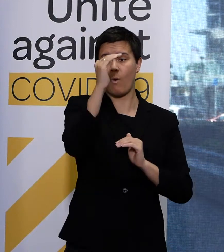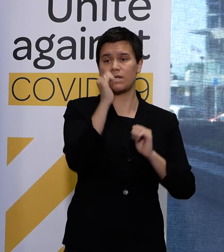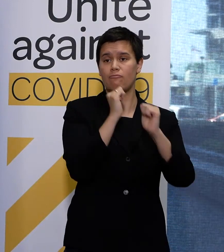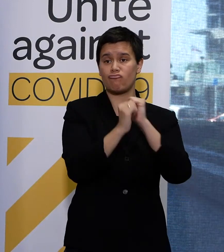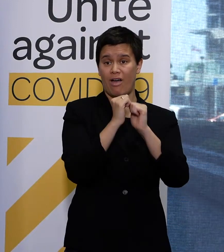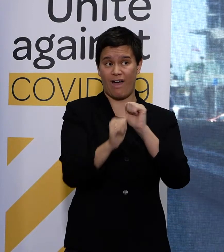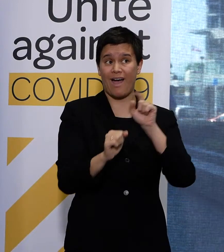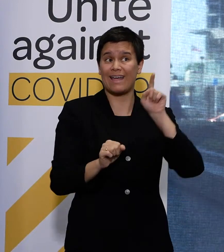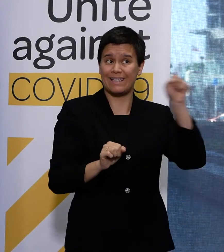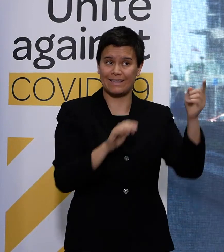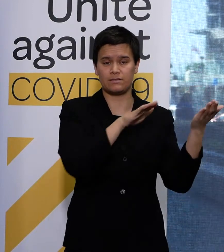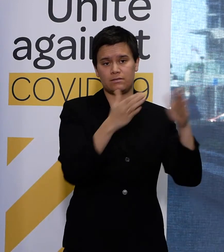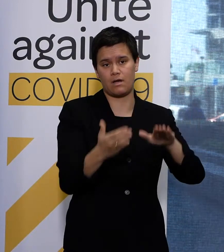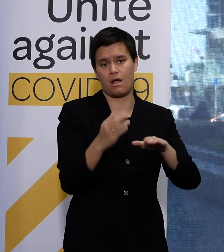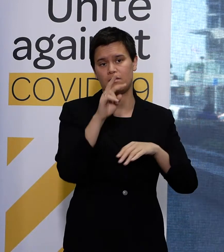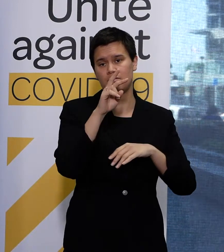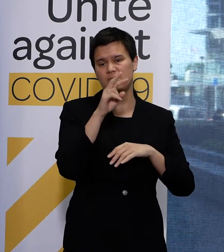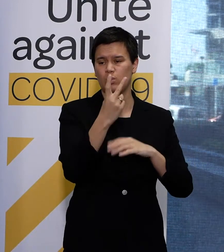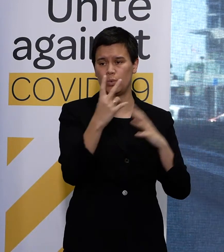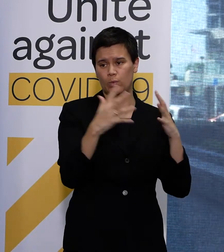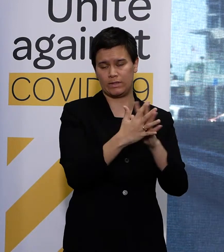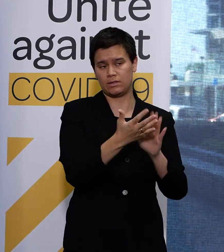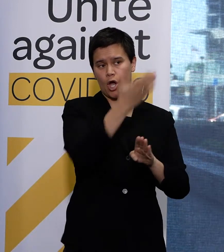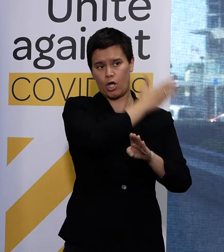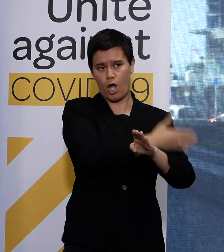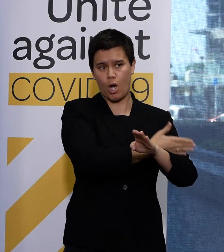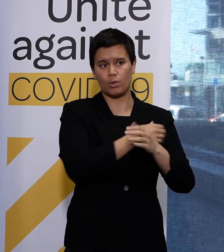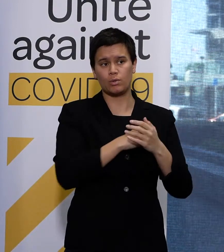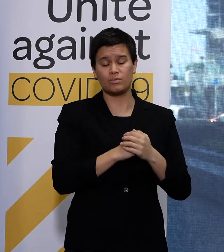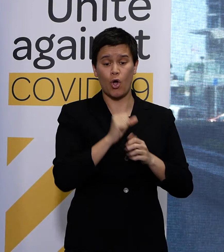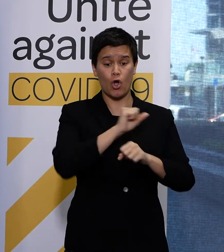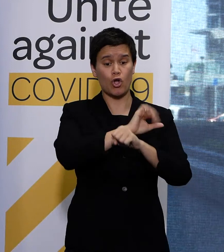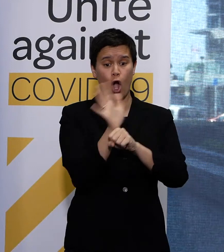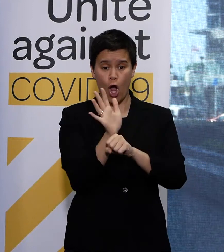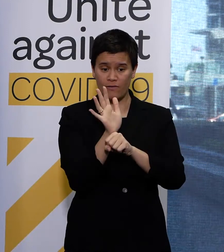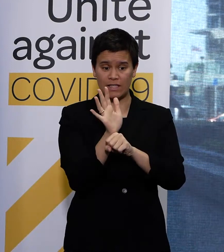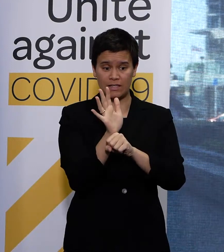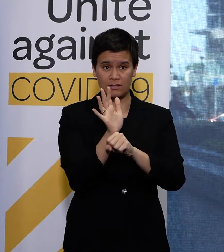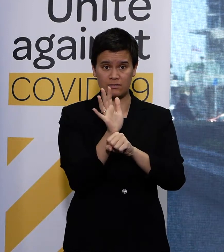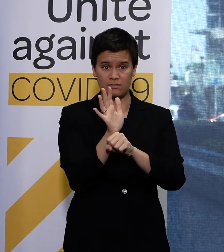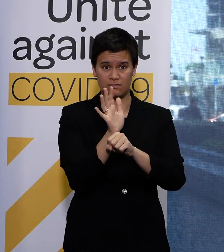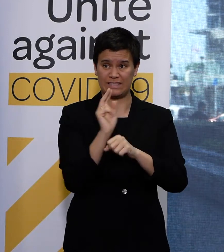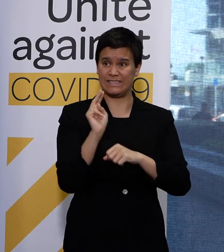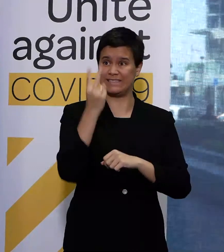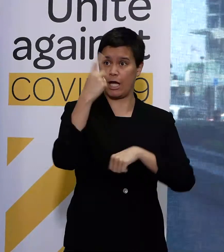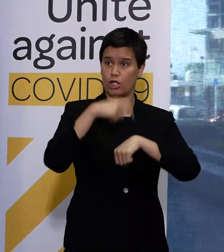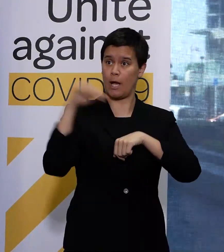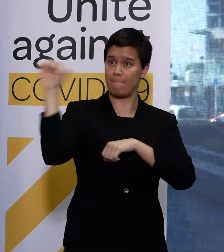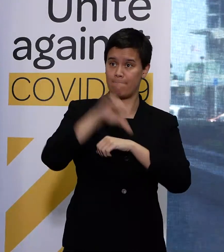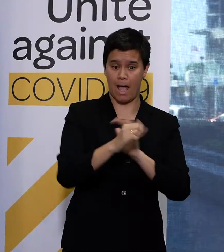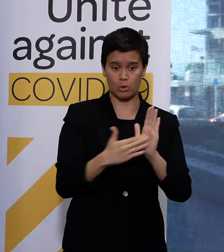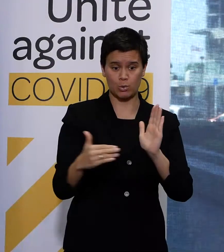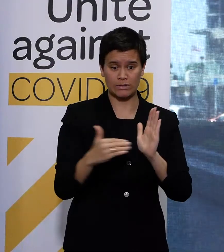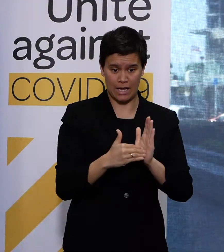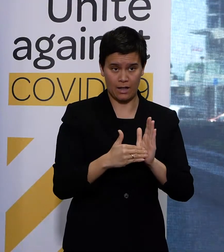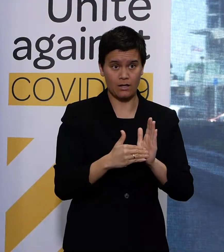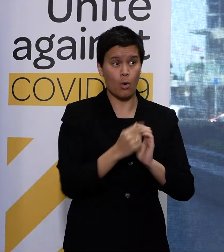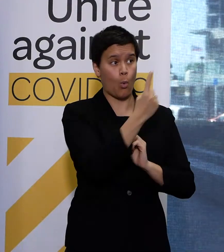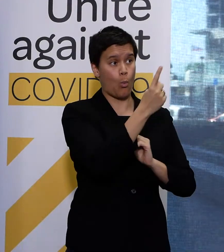I mean, he's initially been in touch with the to . Yes, I can't imagine how devastating this